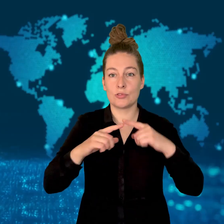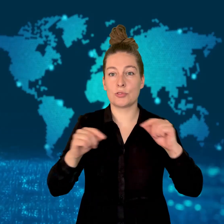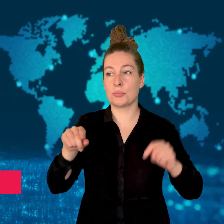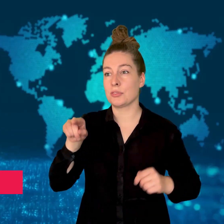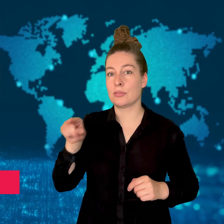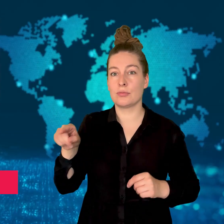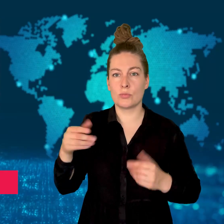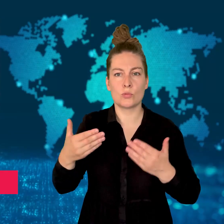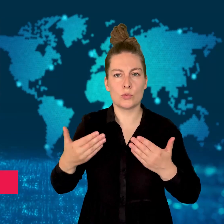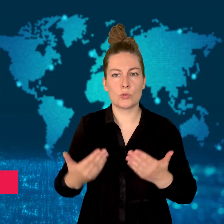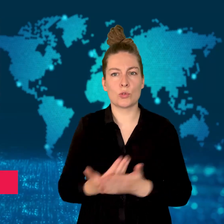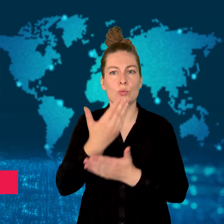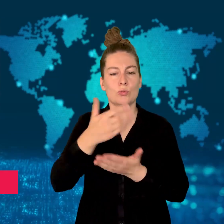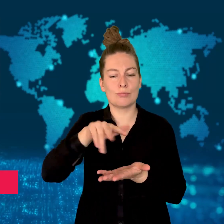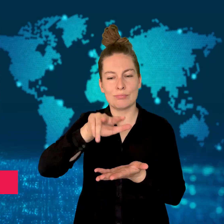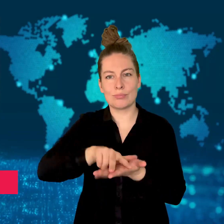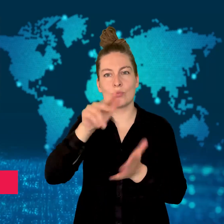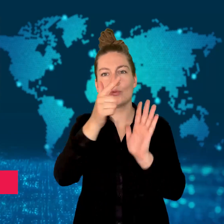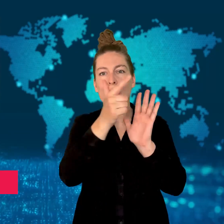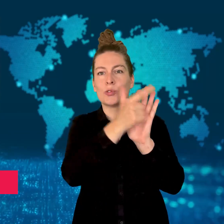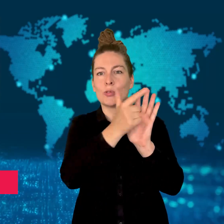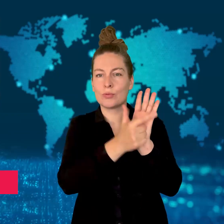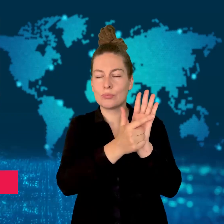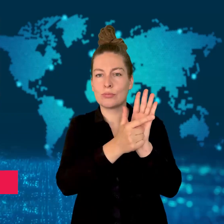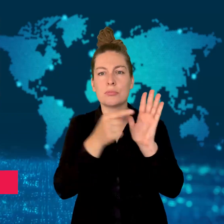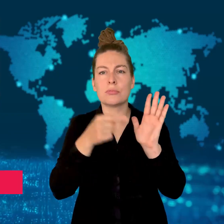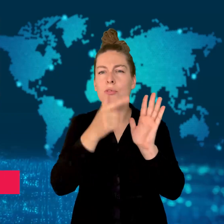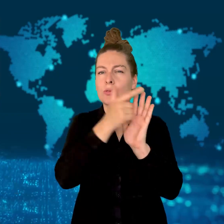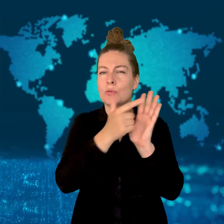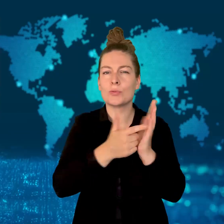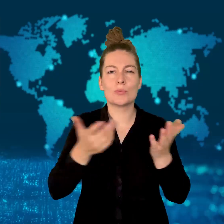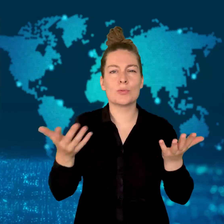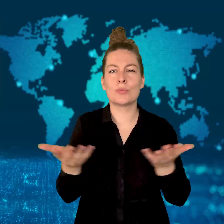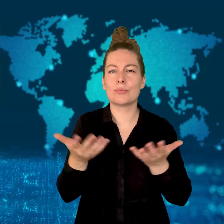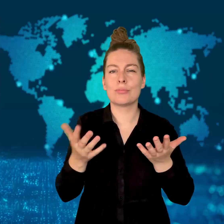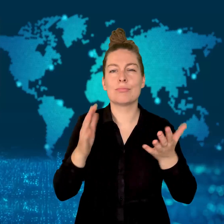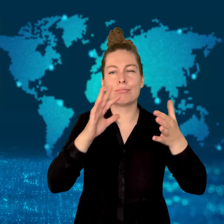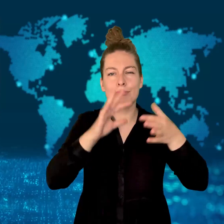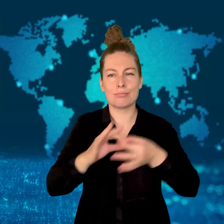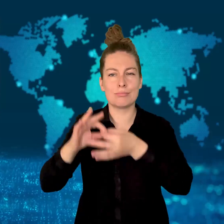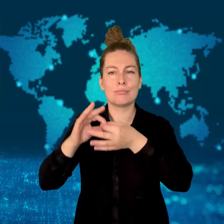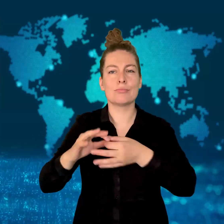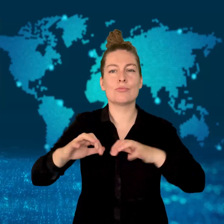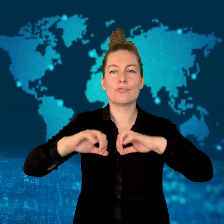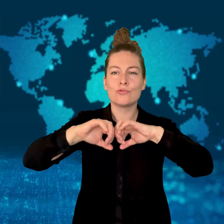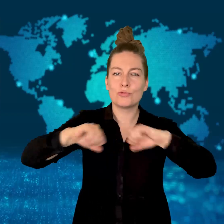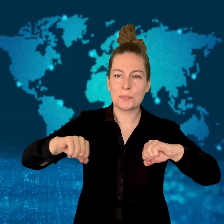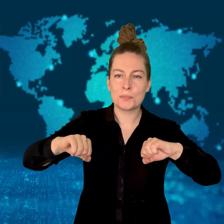[MONIKA]: Japan has passed laws that redefine rape and raised the age of consent